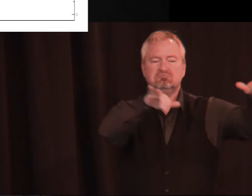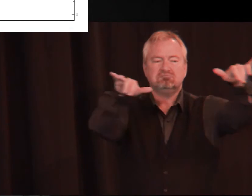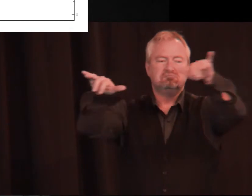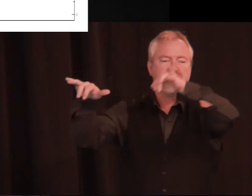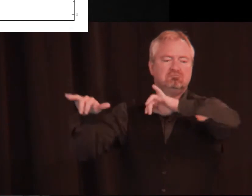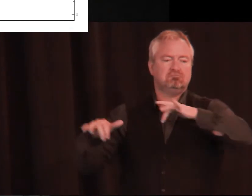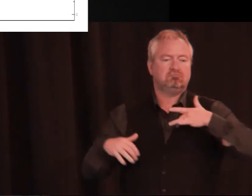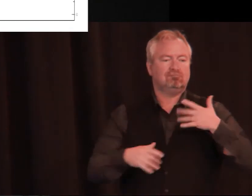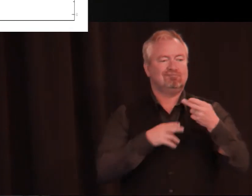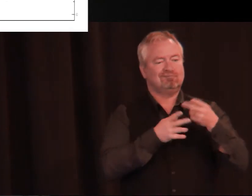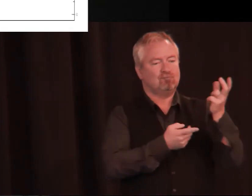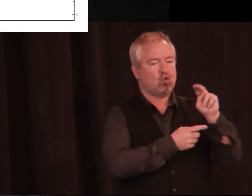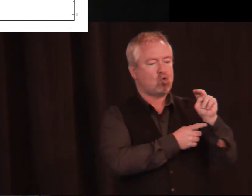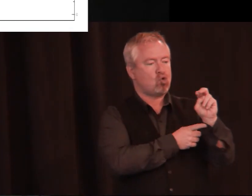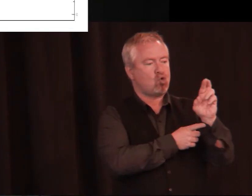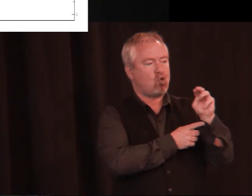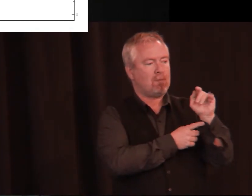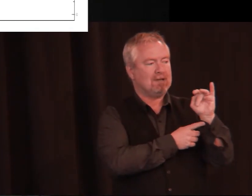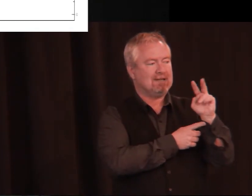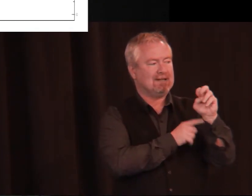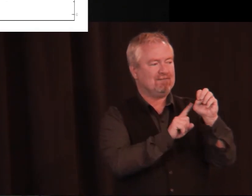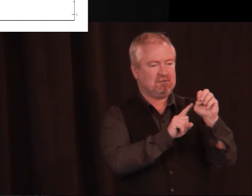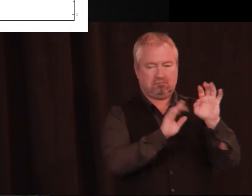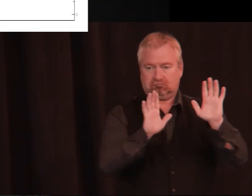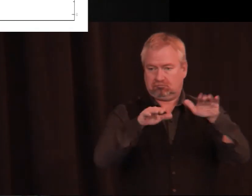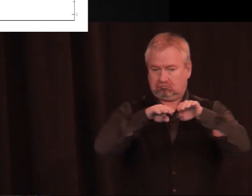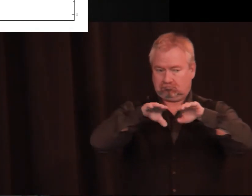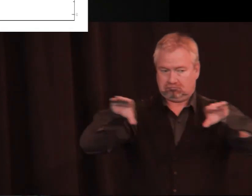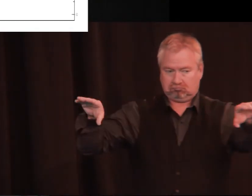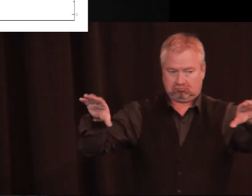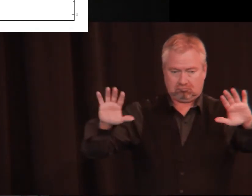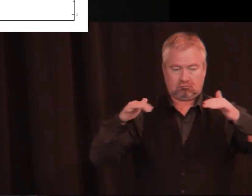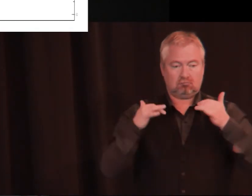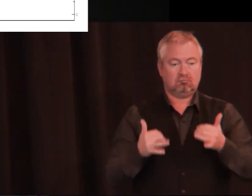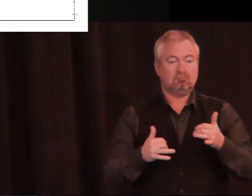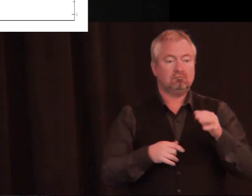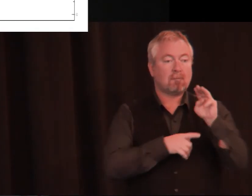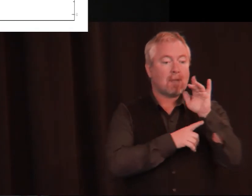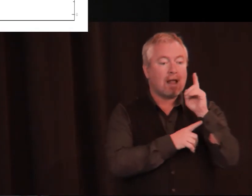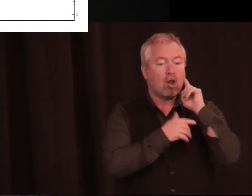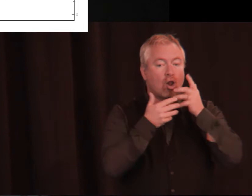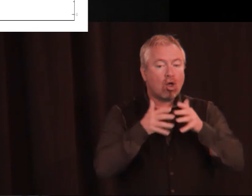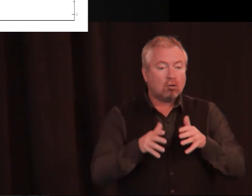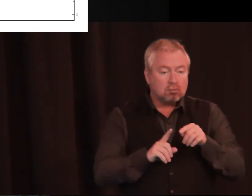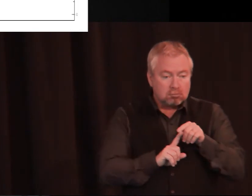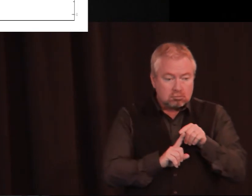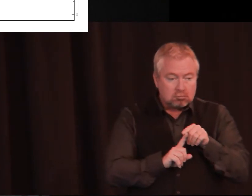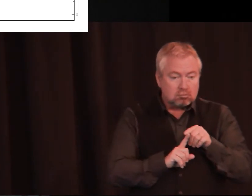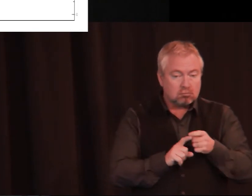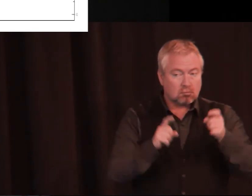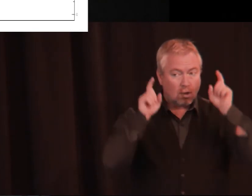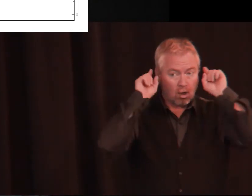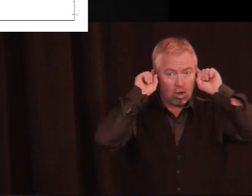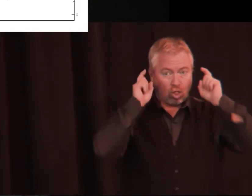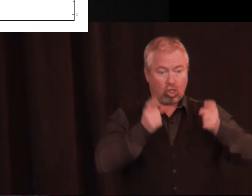And you'll see that the kids with full -- that had mild hearing loss, who did not wear hearing aids are still well within the average range.